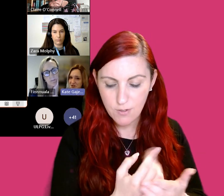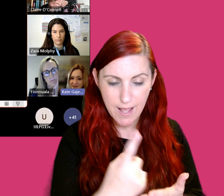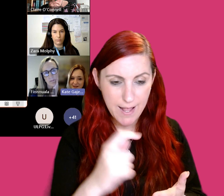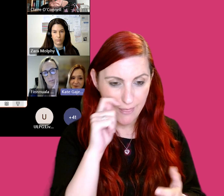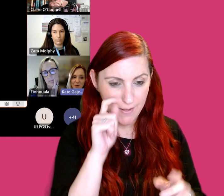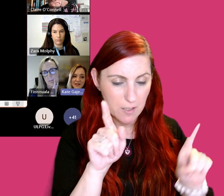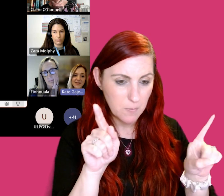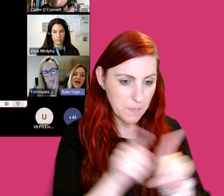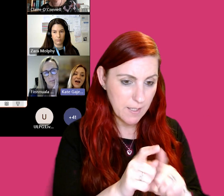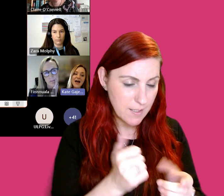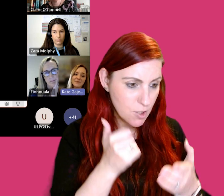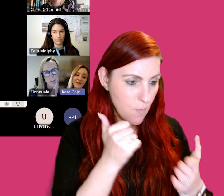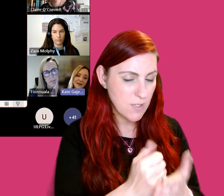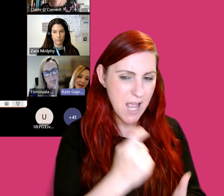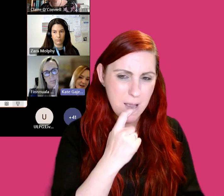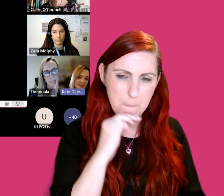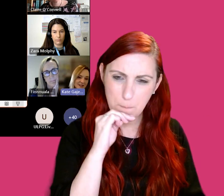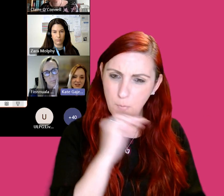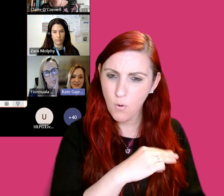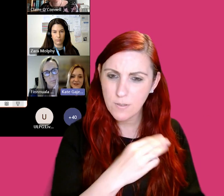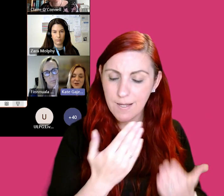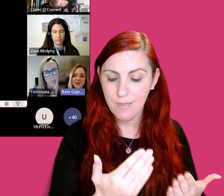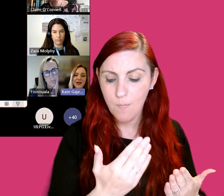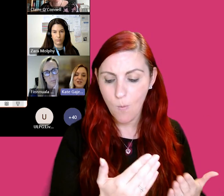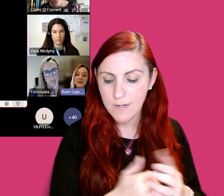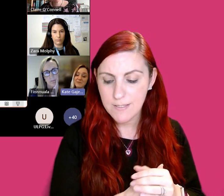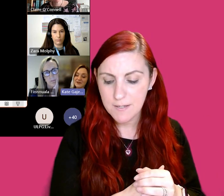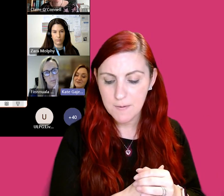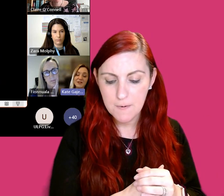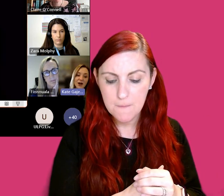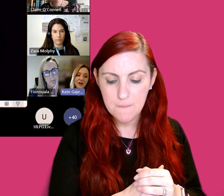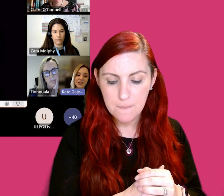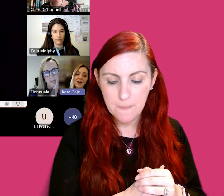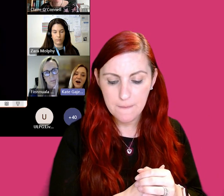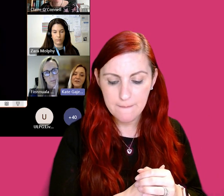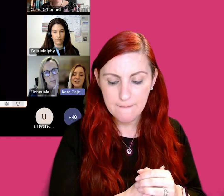crucial in this moment and then Care Organization systems communication impact of technology on the